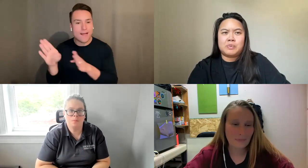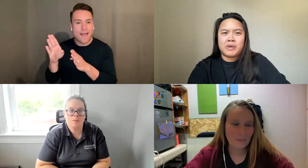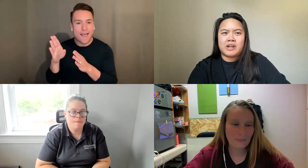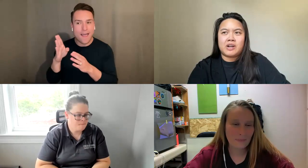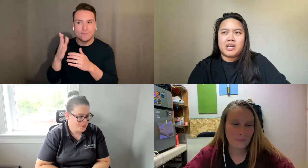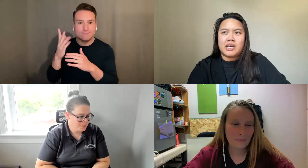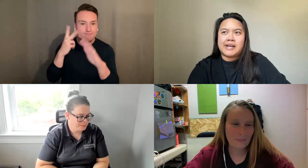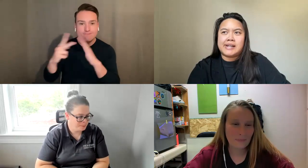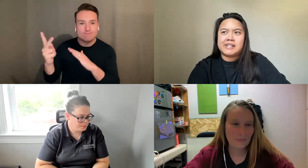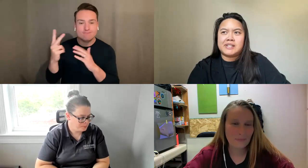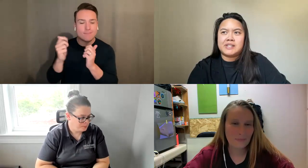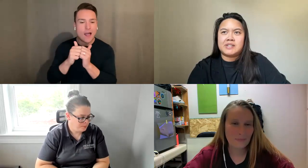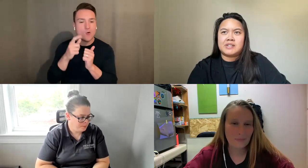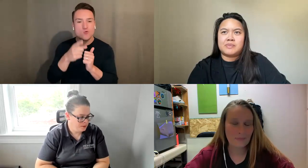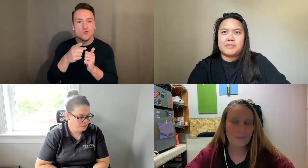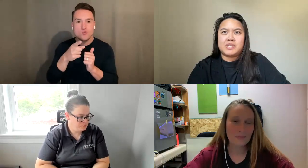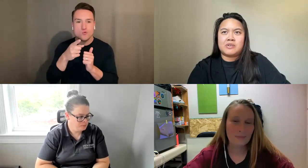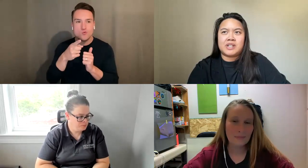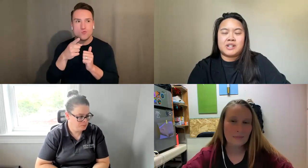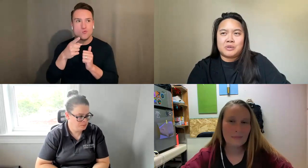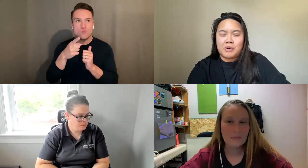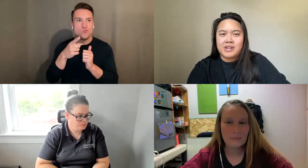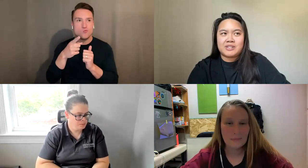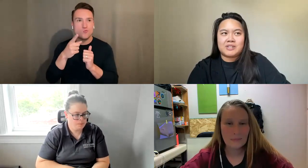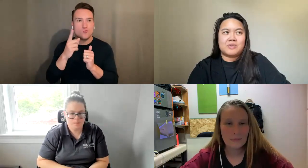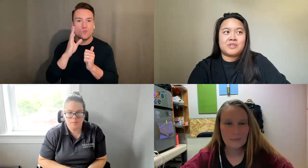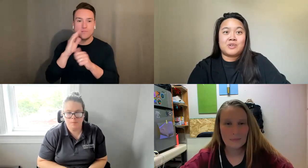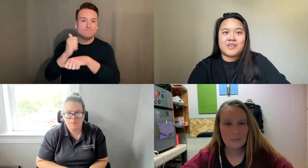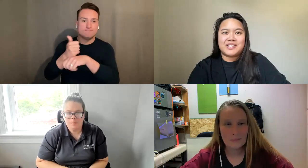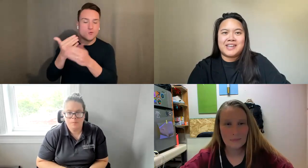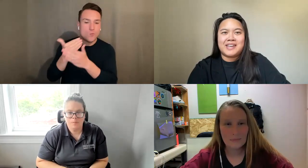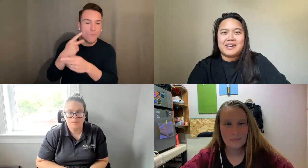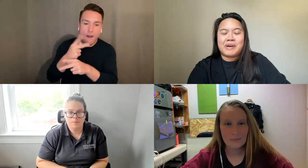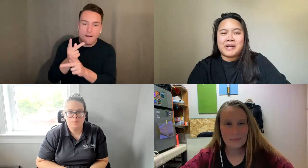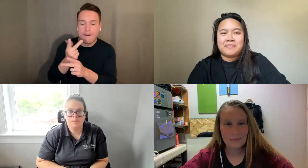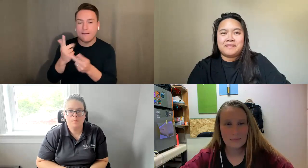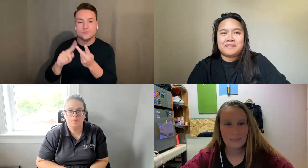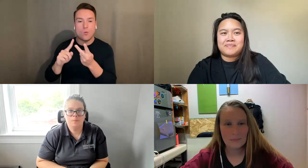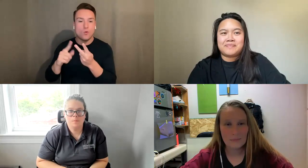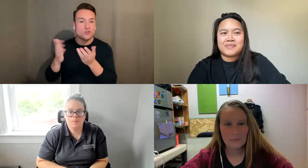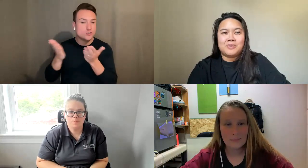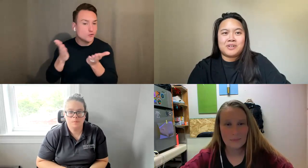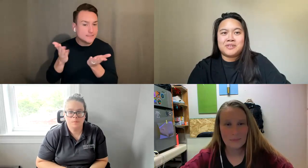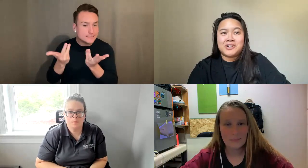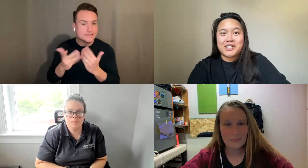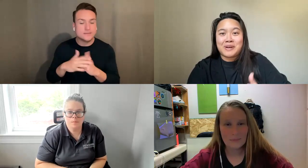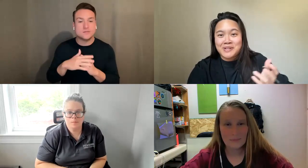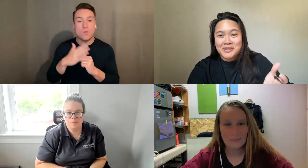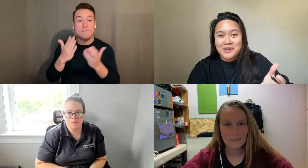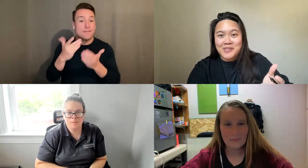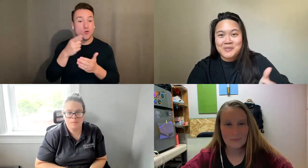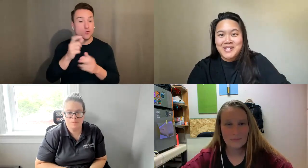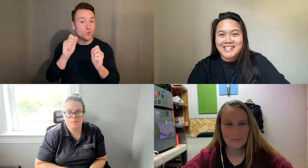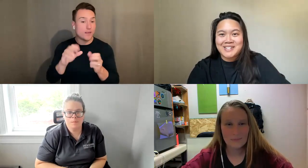prepare to maybe create a new product or service, or you can share about what is going on this